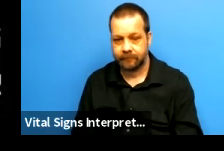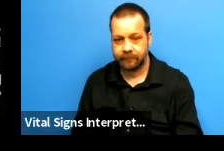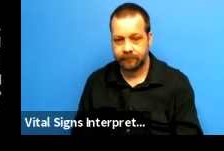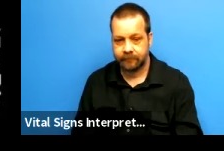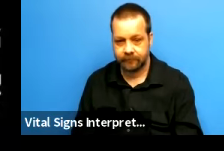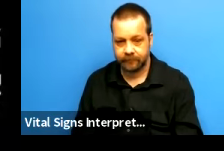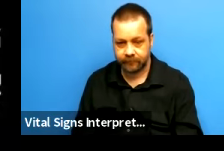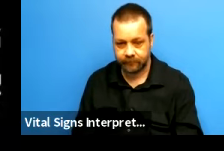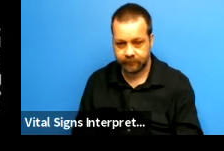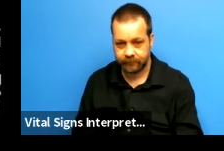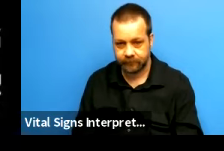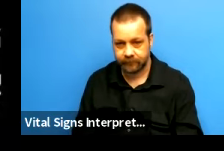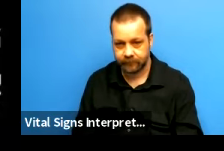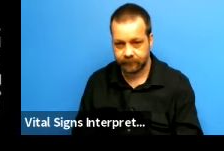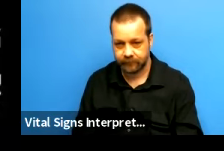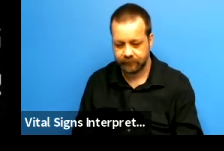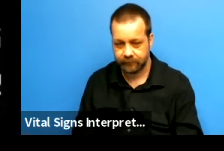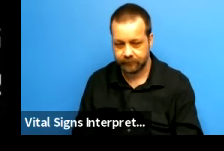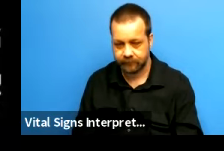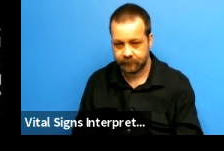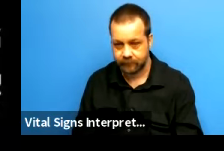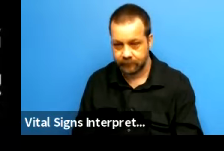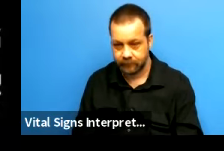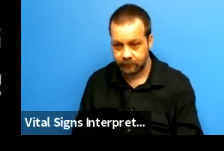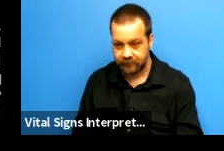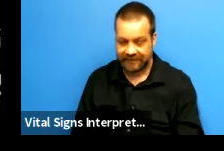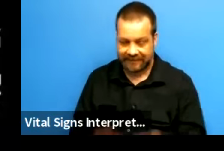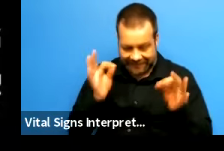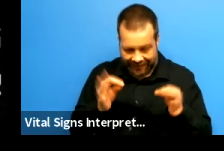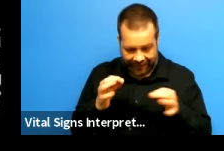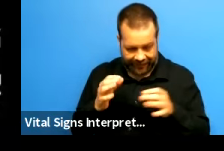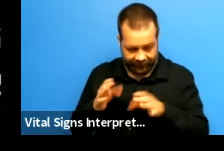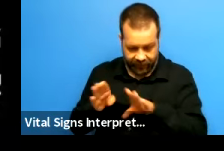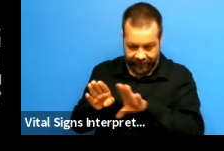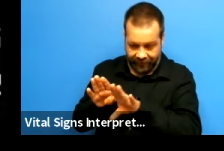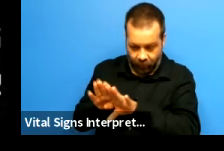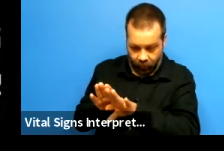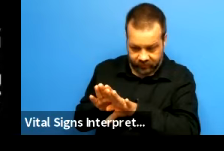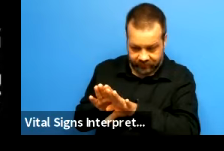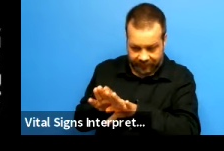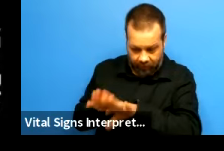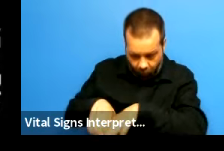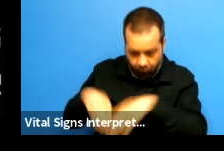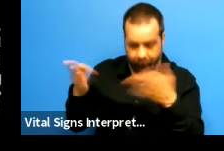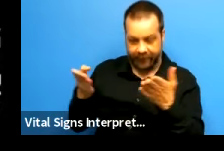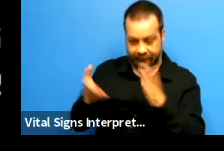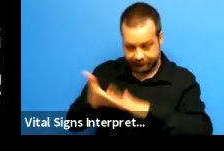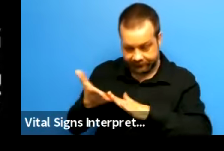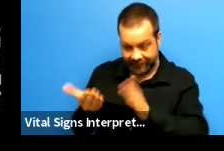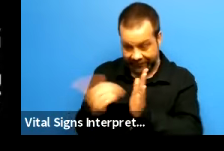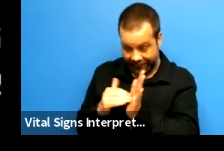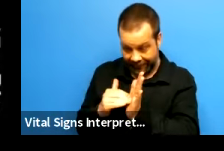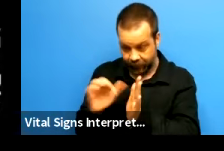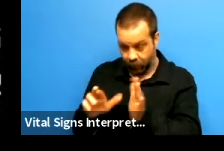There are always concerns about reopening or maintaining your business because with the pandemic as we know,